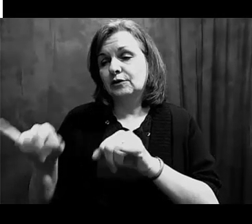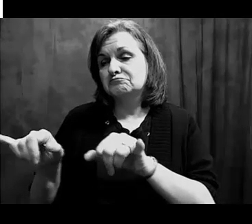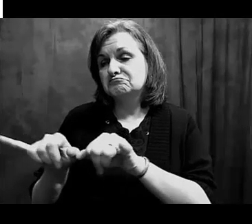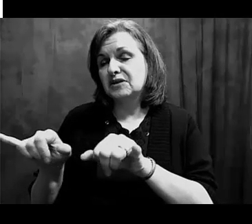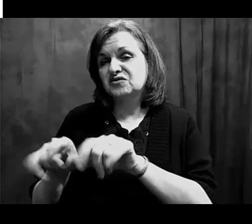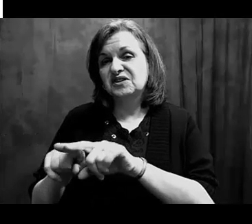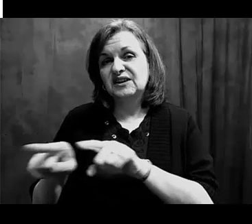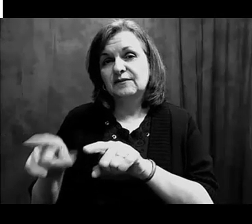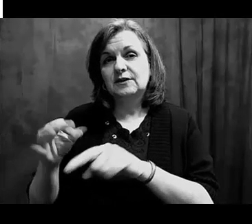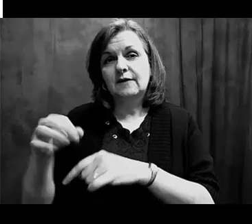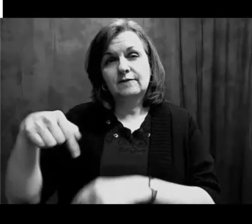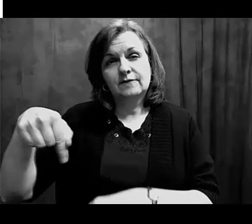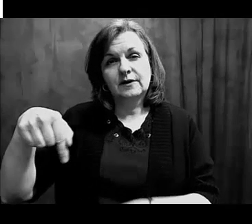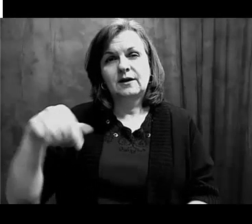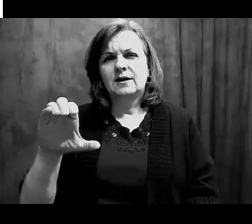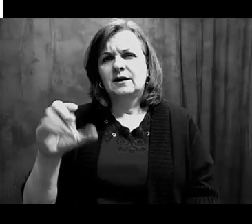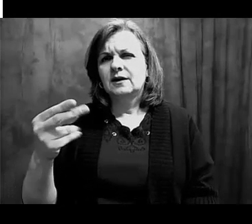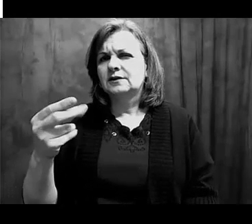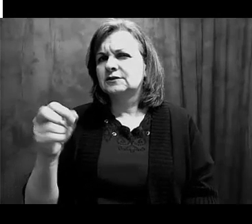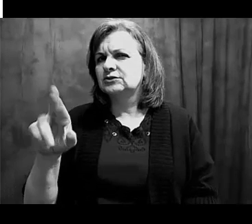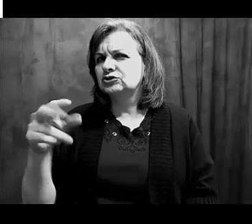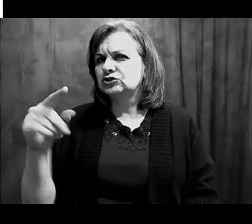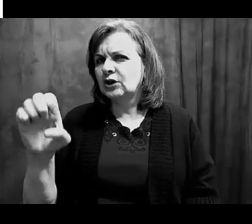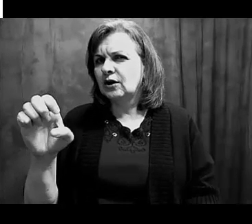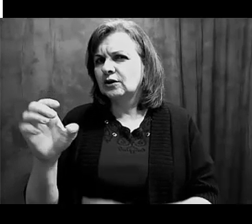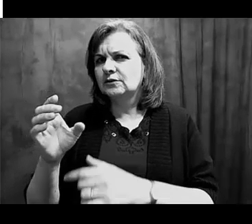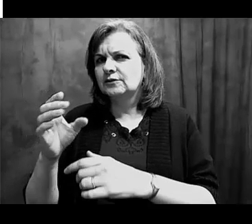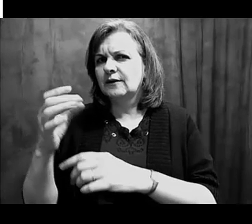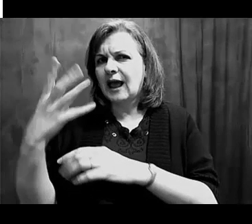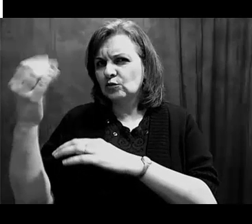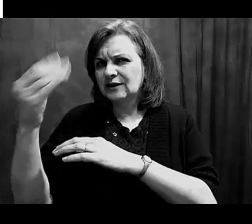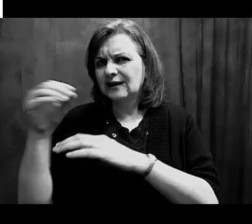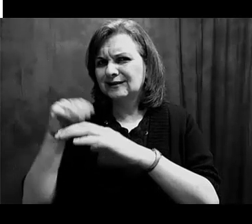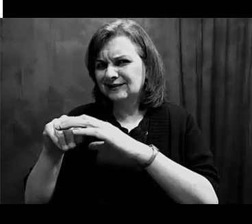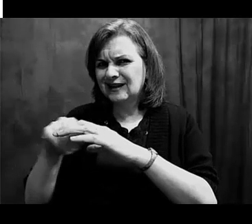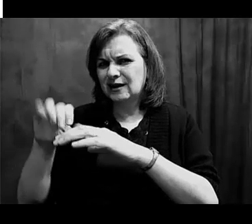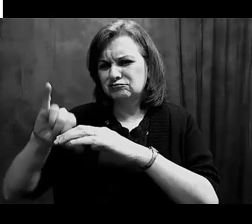charge between the inside and the outside but